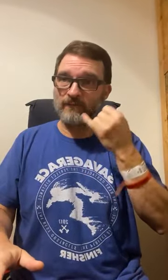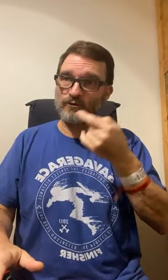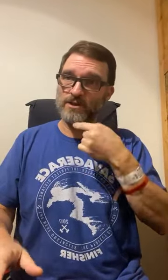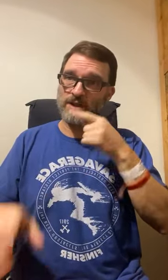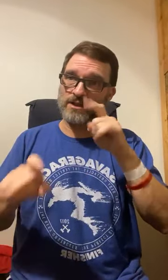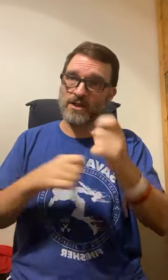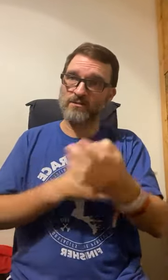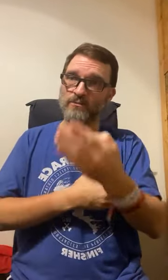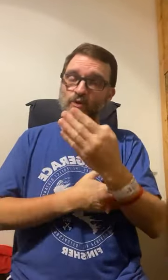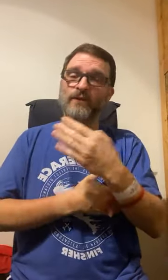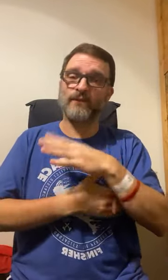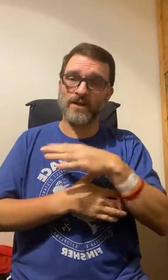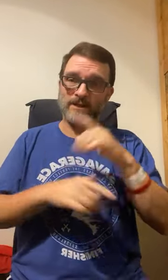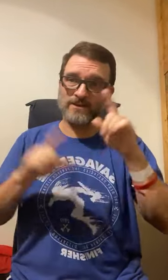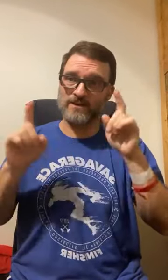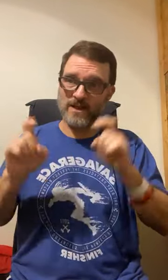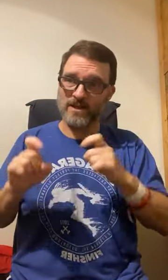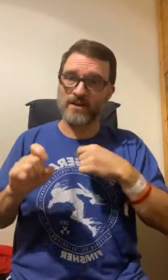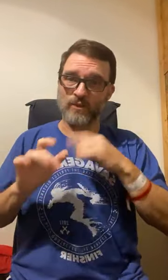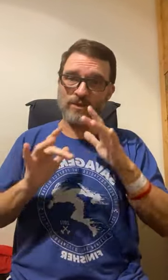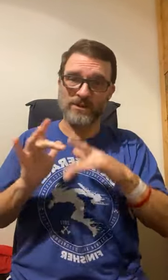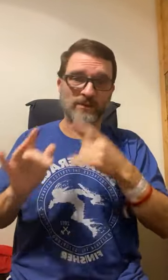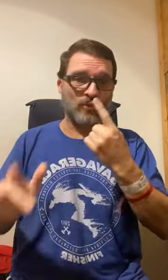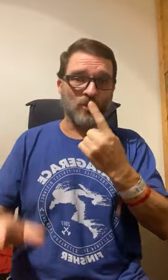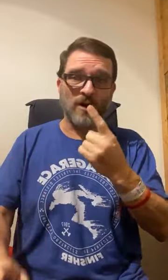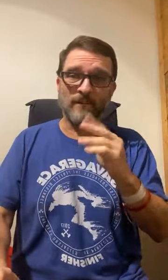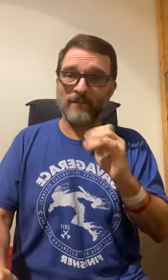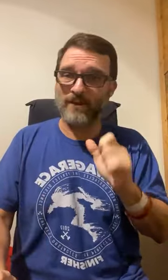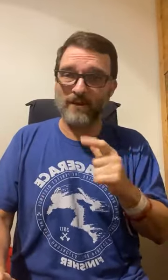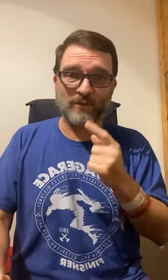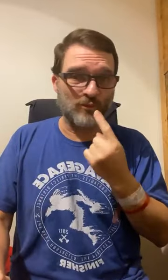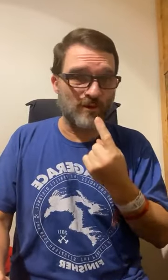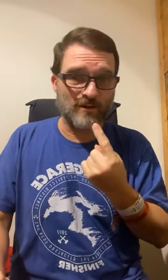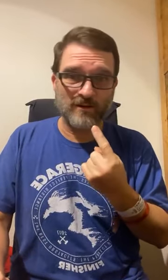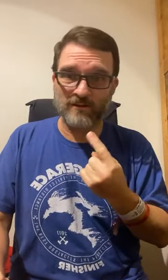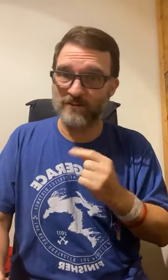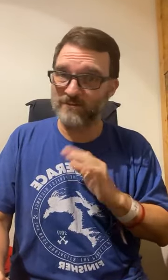If you're saying there's a test in the morning, then fine for the test. I can skip 1 meal. Just one meal only.